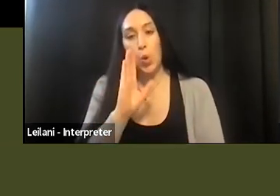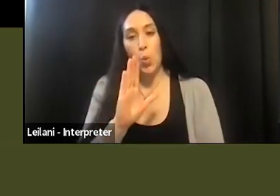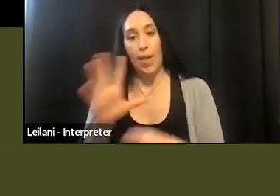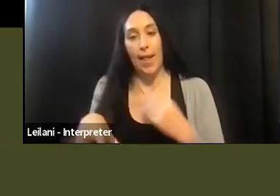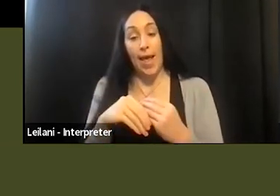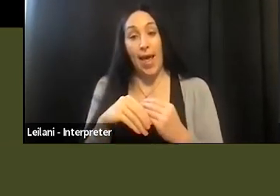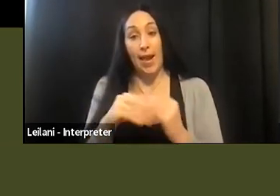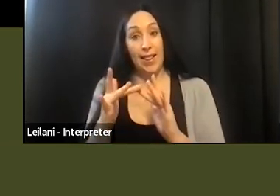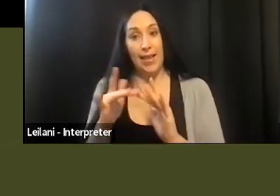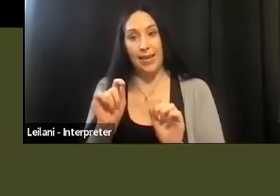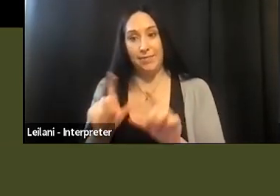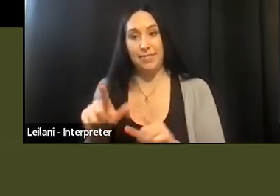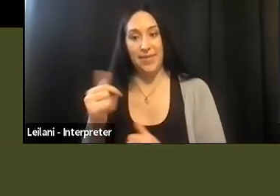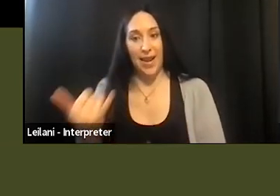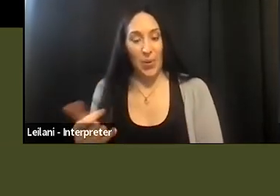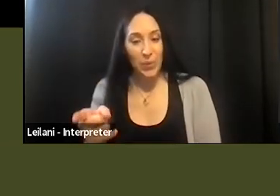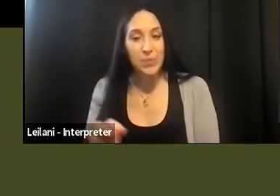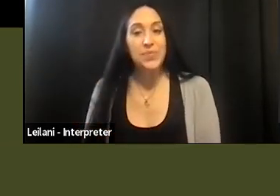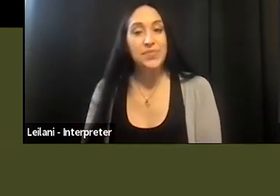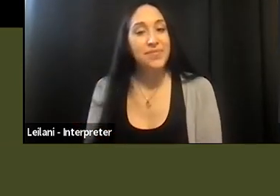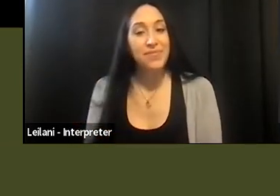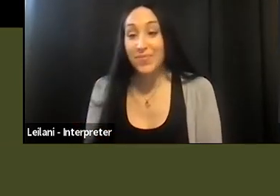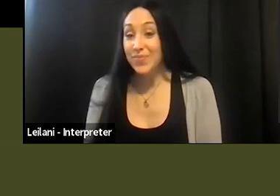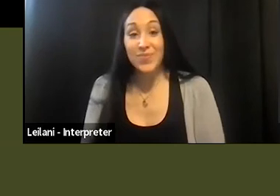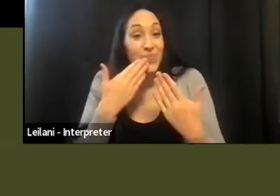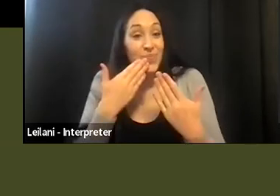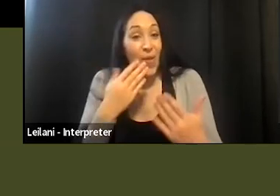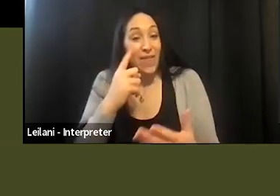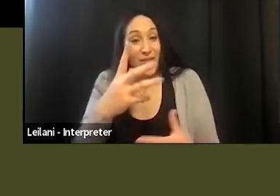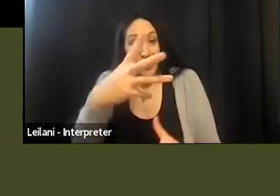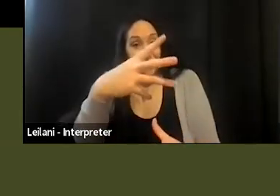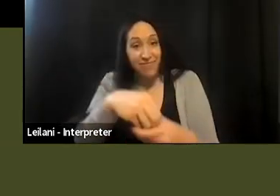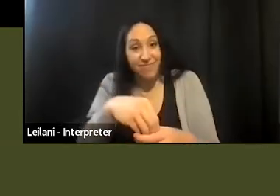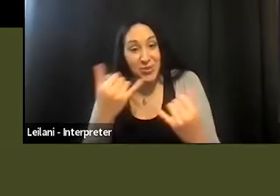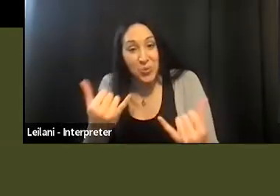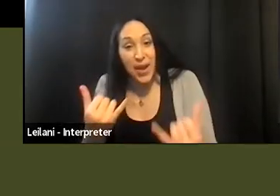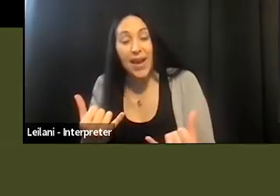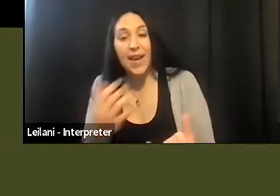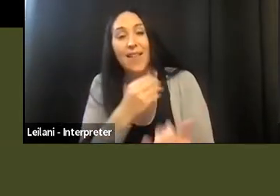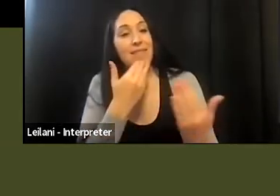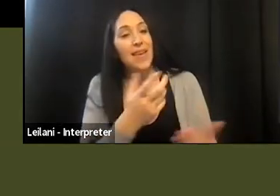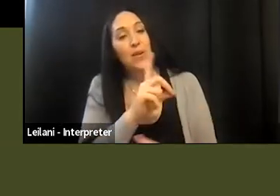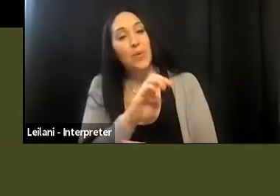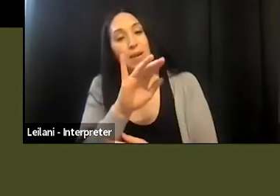And yeah, so thank you guys for participating today and thank you, Debbie, for the spotlight.